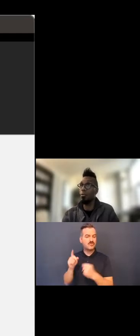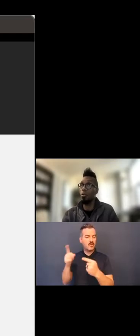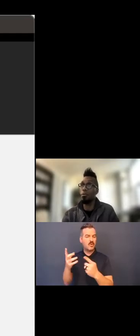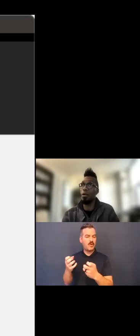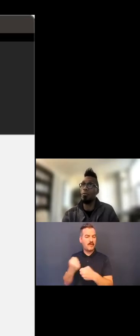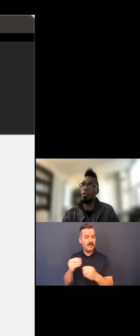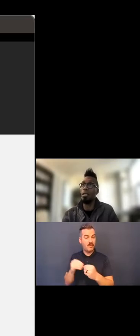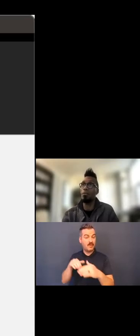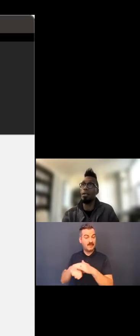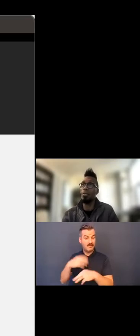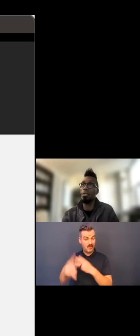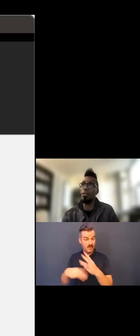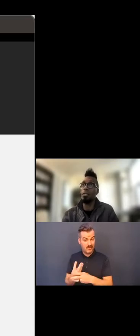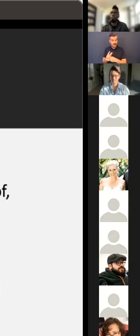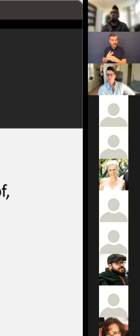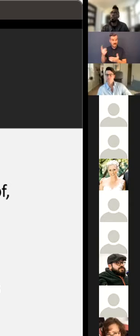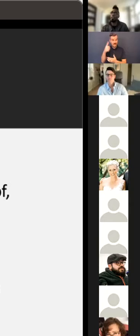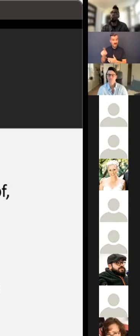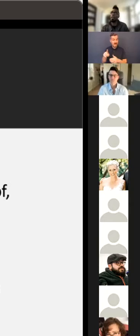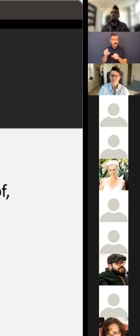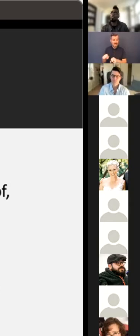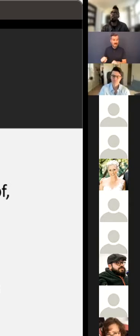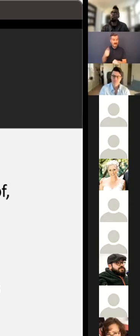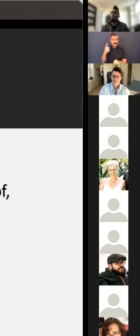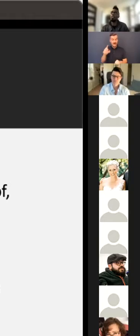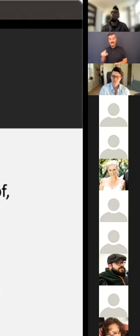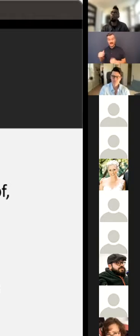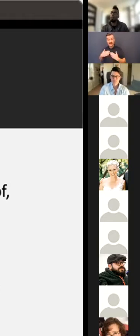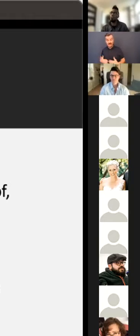15:32:52 a world are organized around ability for disabled bodies. This past follows the